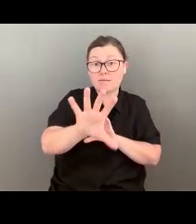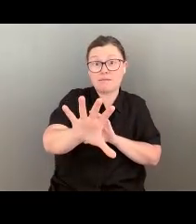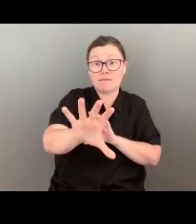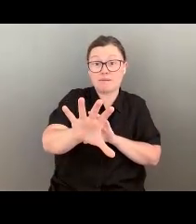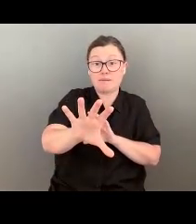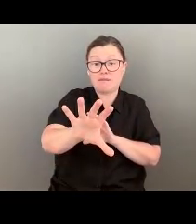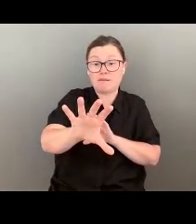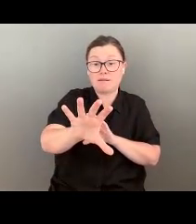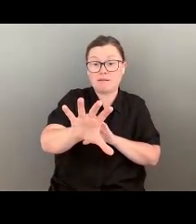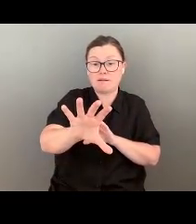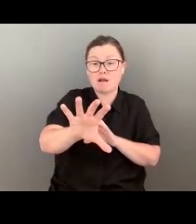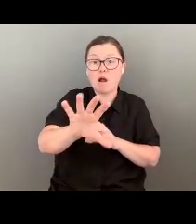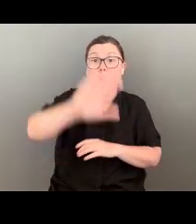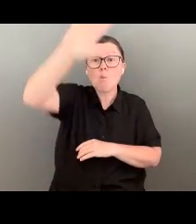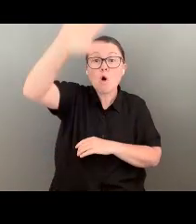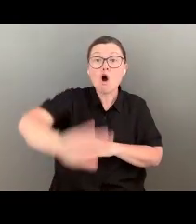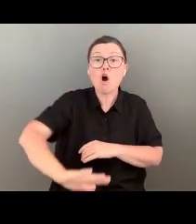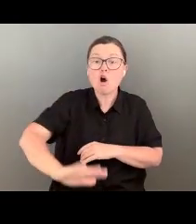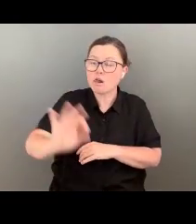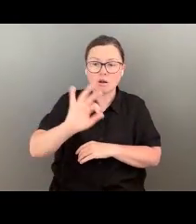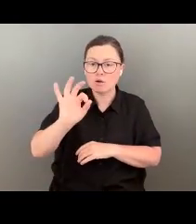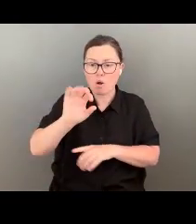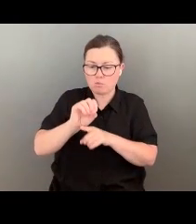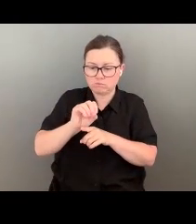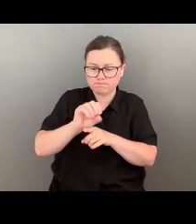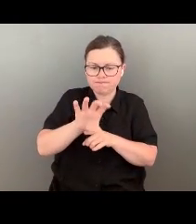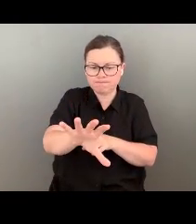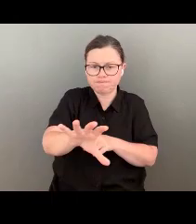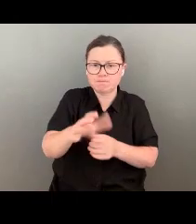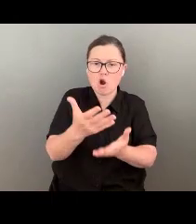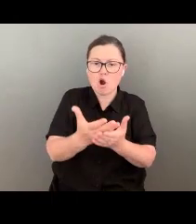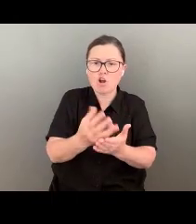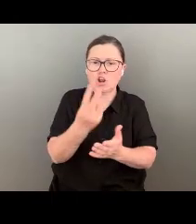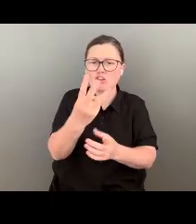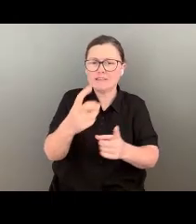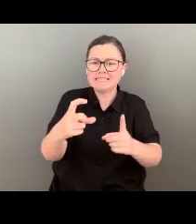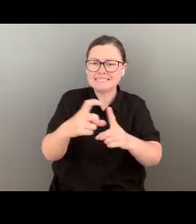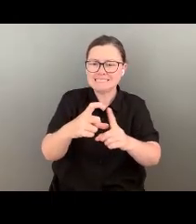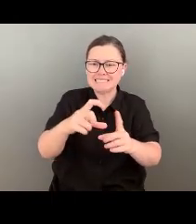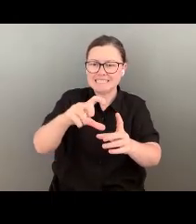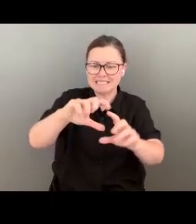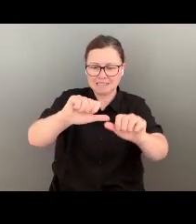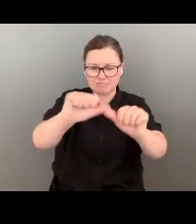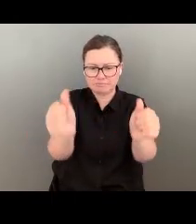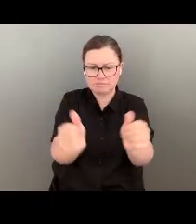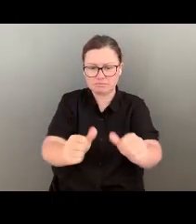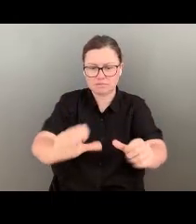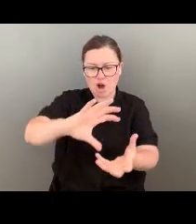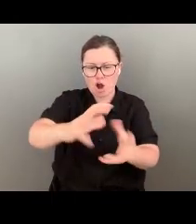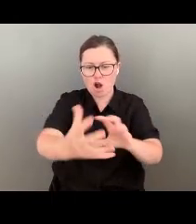And so what you're viewing now is something called projection mapping and projection.